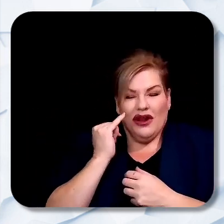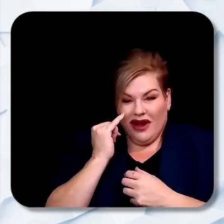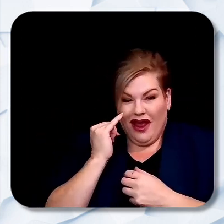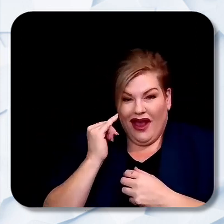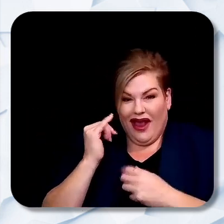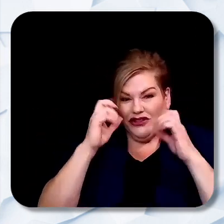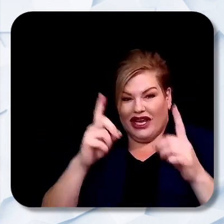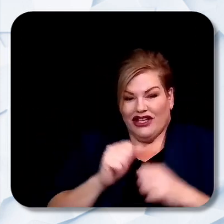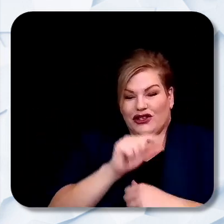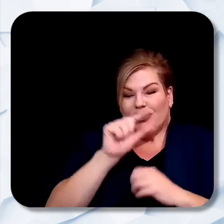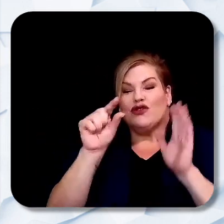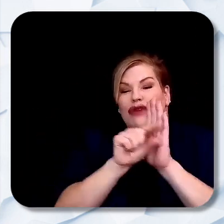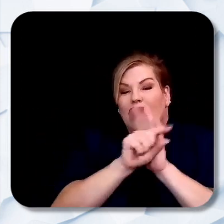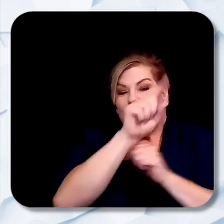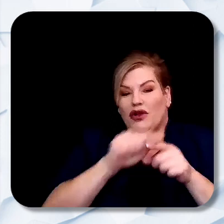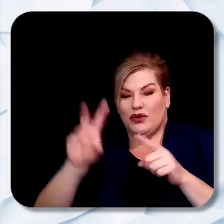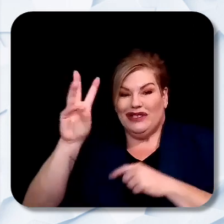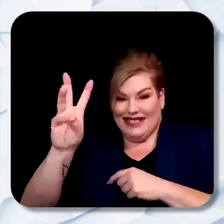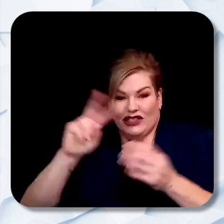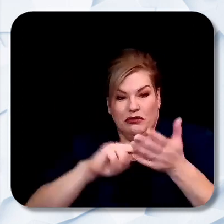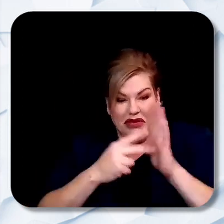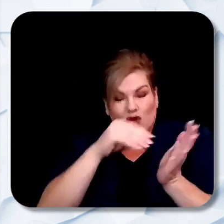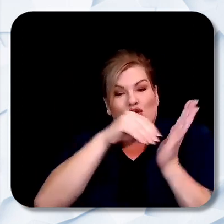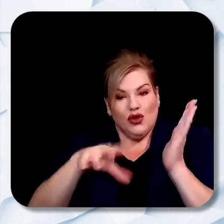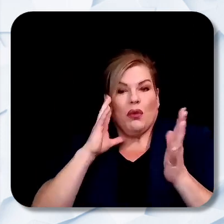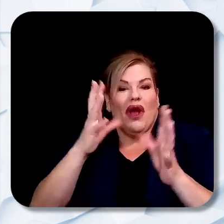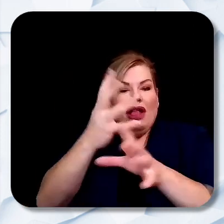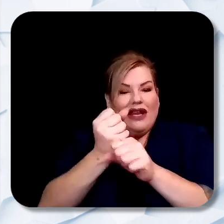have Ed code that says students are going to get health, and I just want to clarify that health